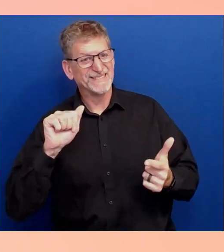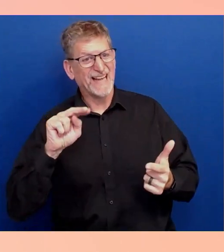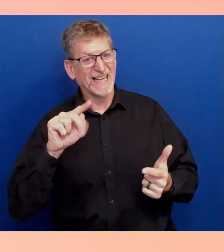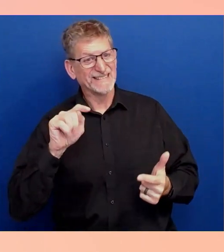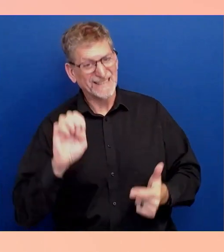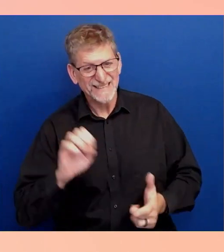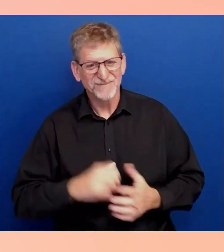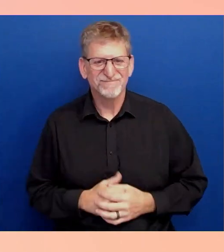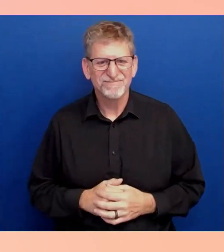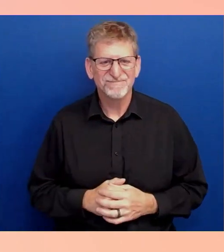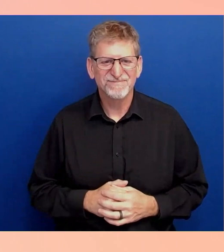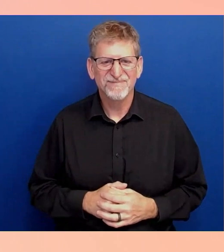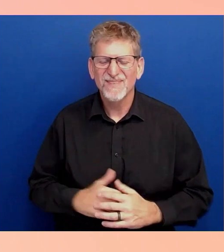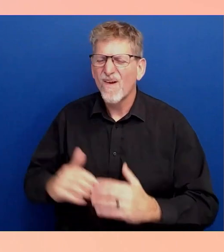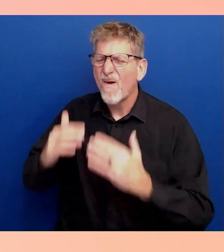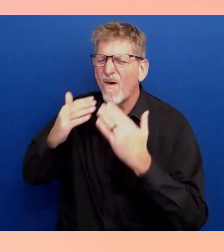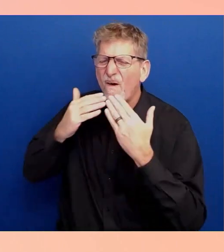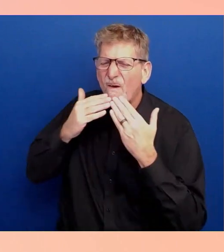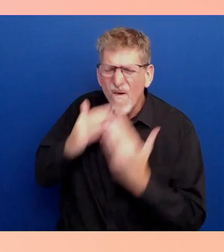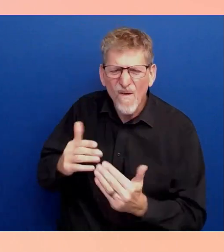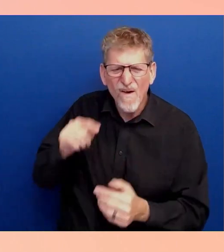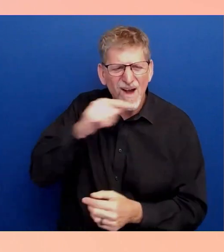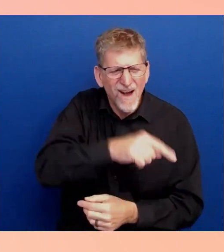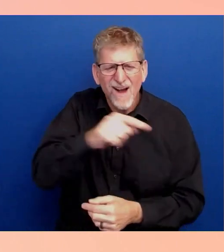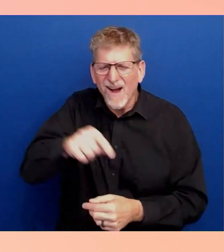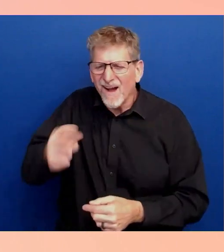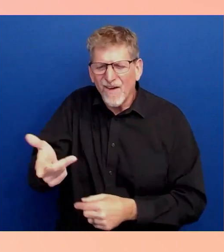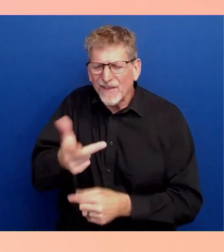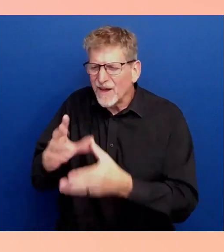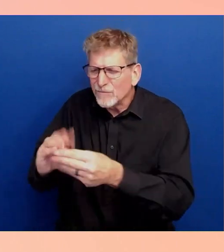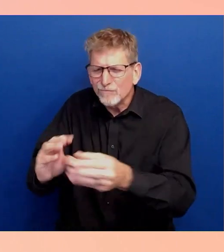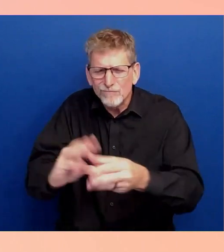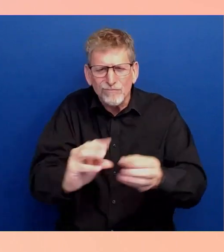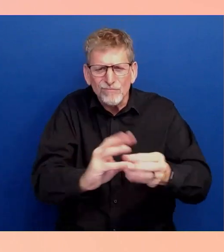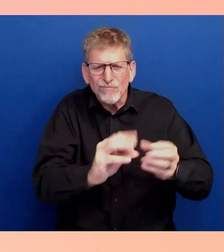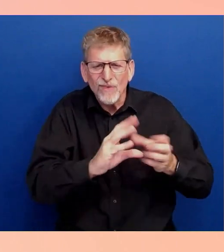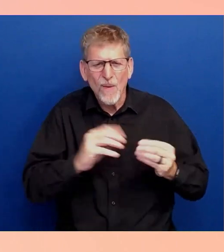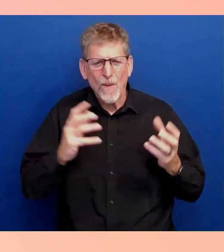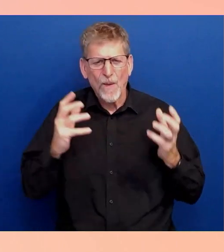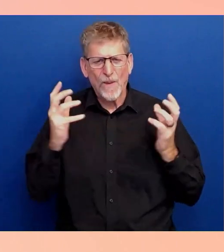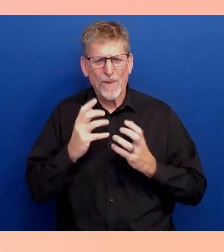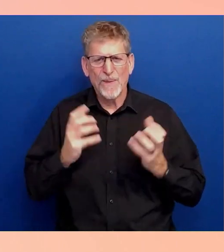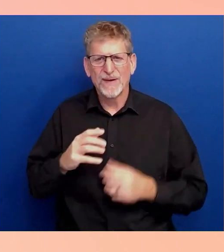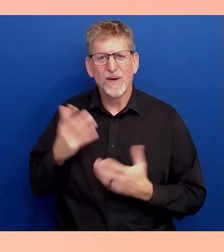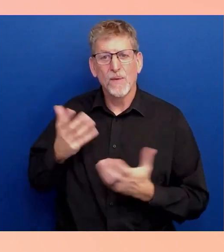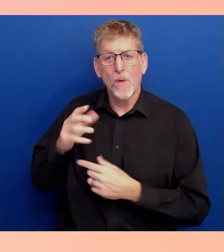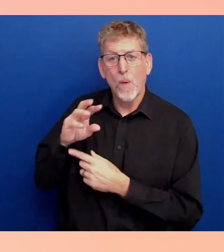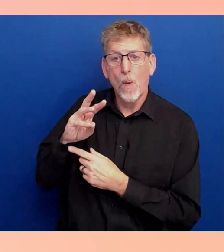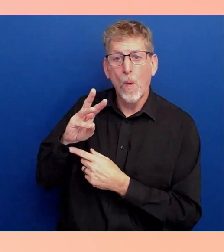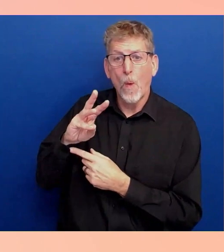It's really something to see what Ram has been able to do for the Bank of India with accessible products, and how Anna and Roberto are using